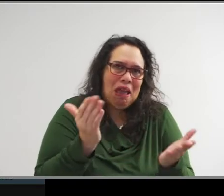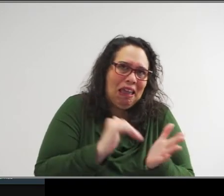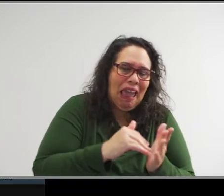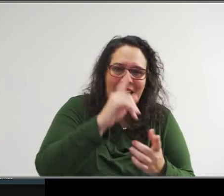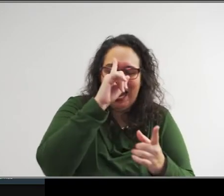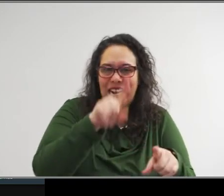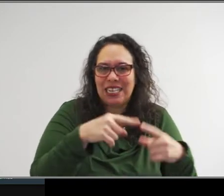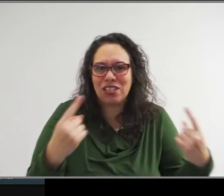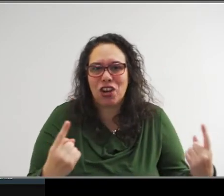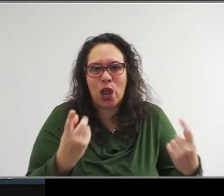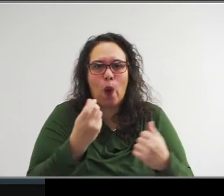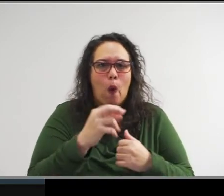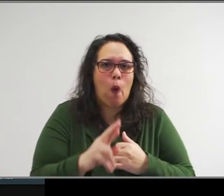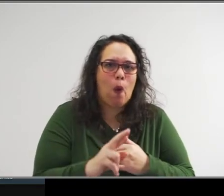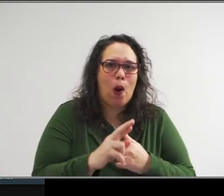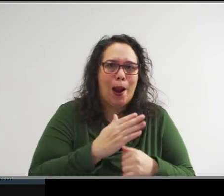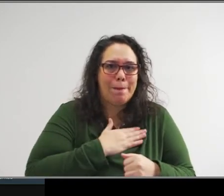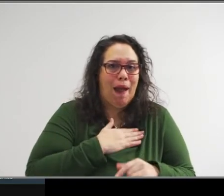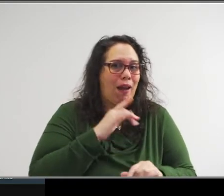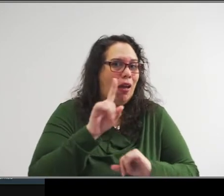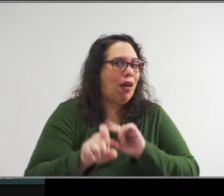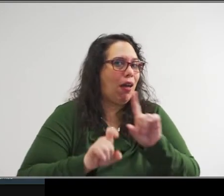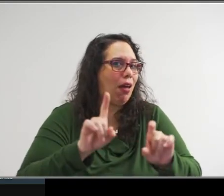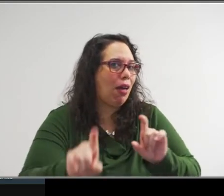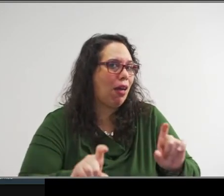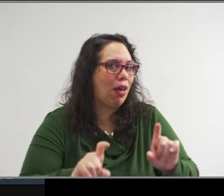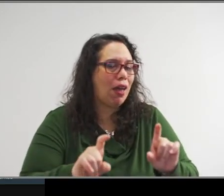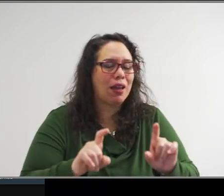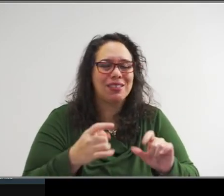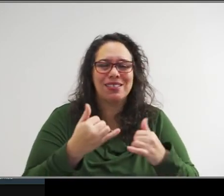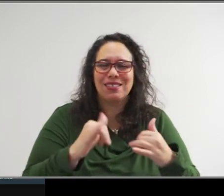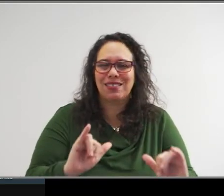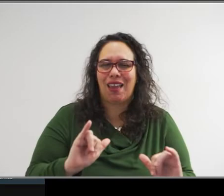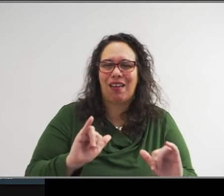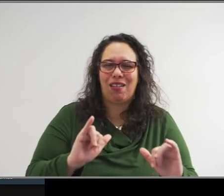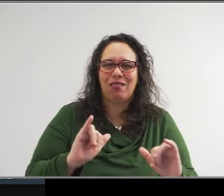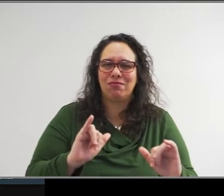that I'd bring up, it's still anchored and trust